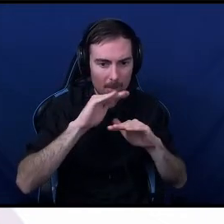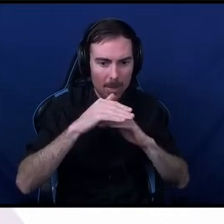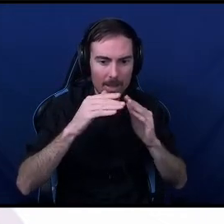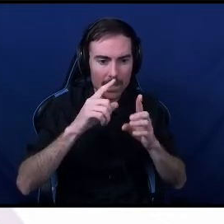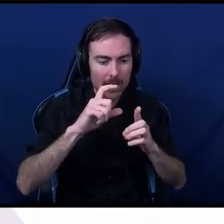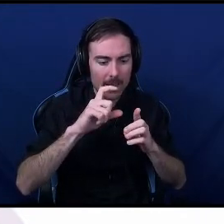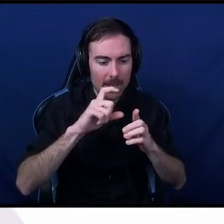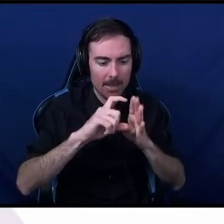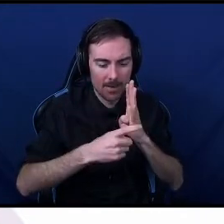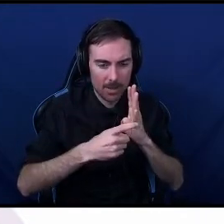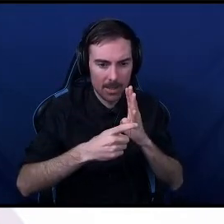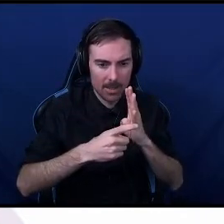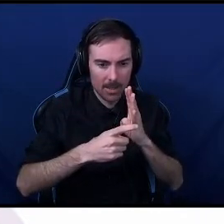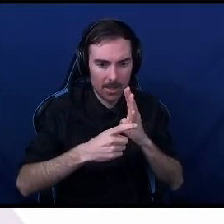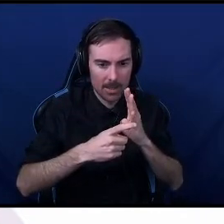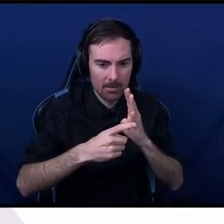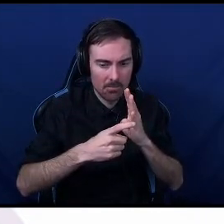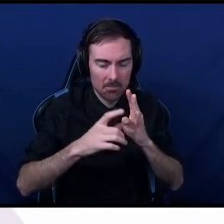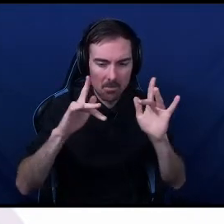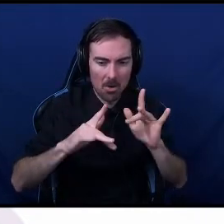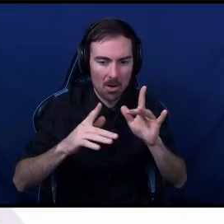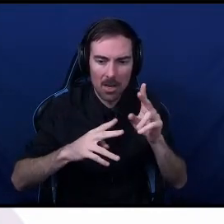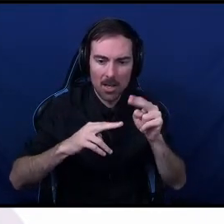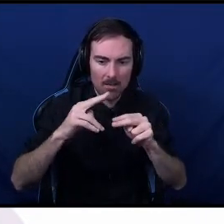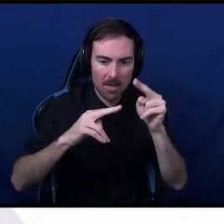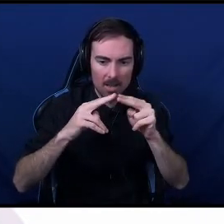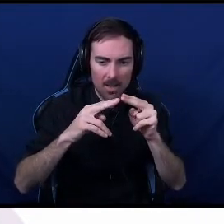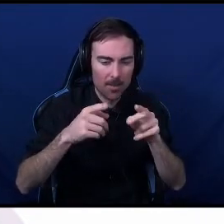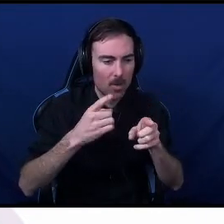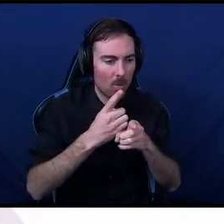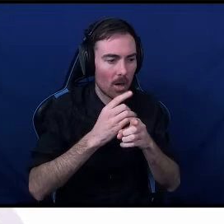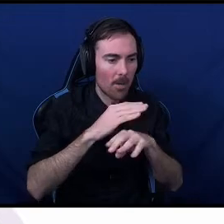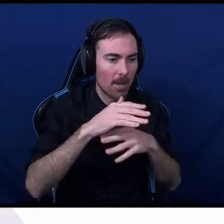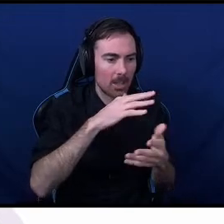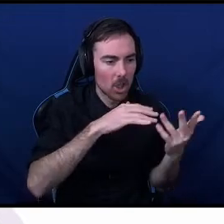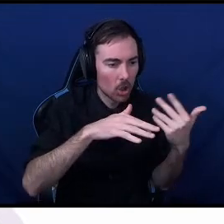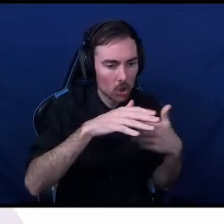have all these really interesting concepts and social model and medical model and lots of stuff. But we haven't really